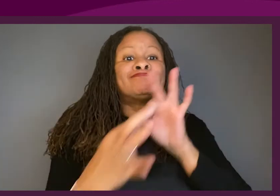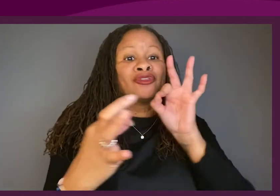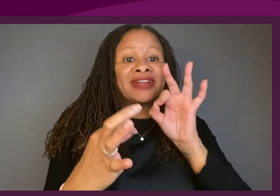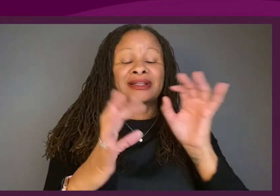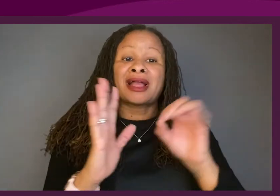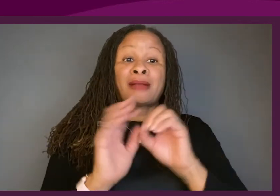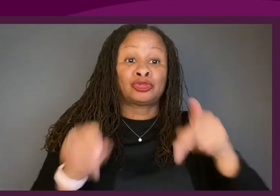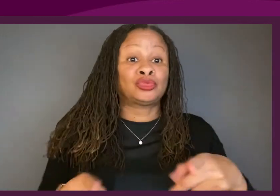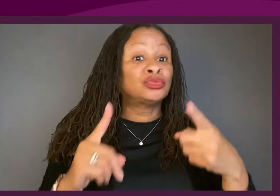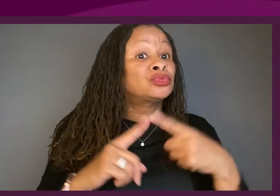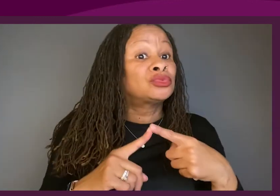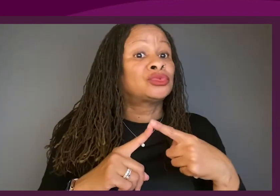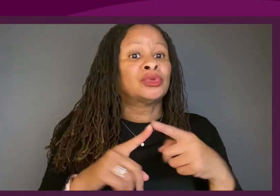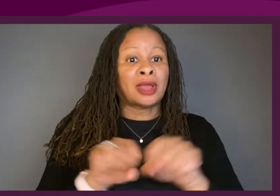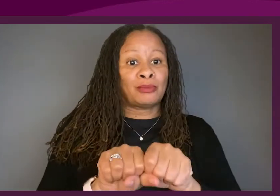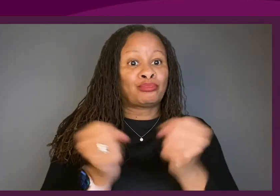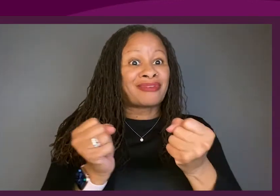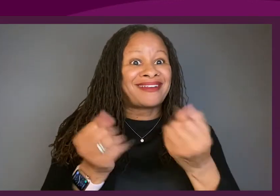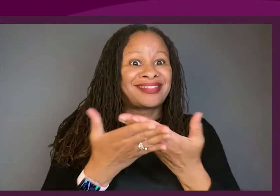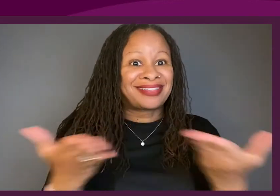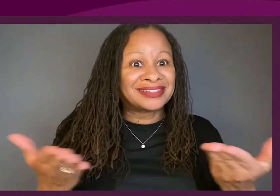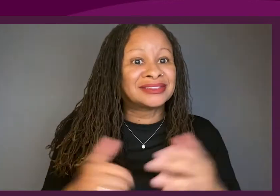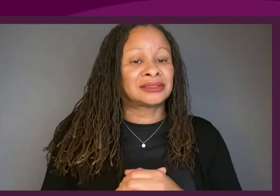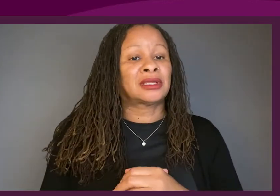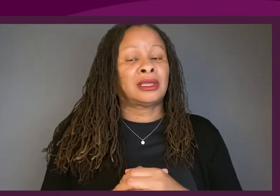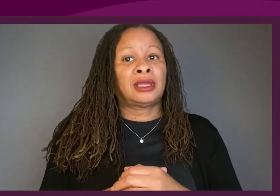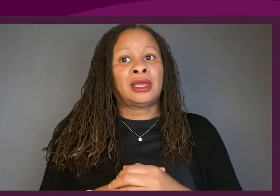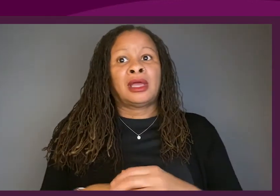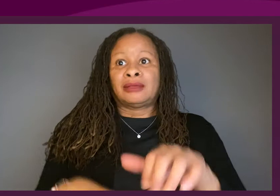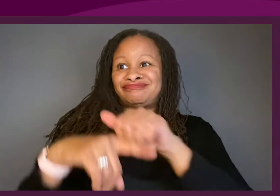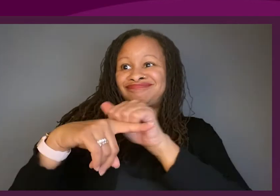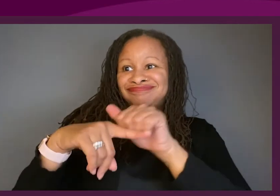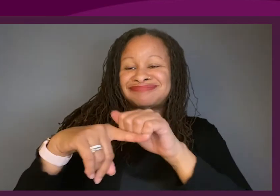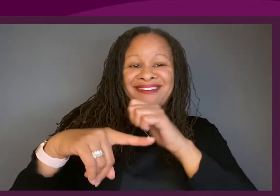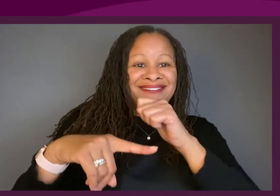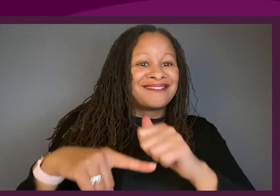Exercises are not intended for us to prove just how great everything is.